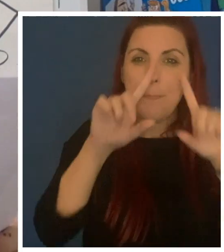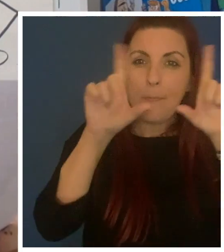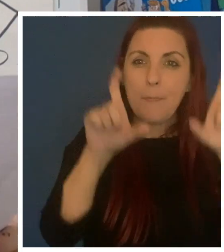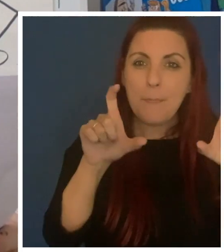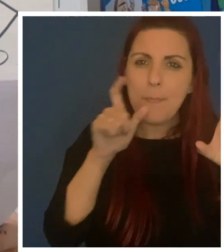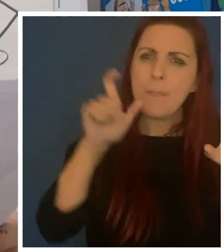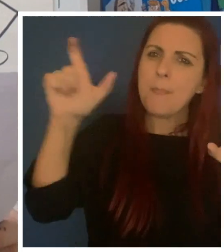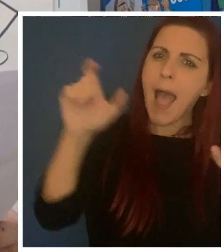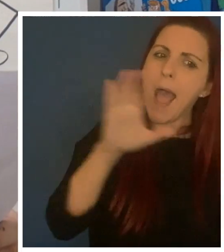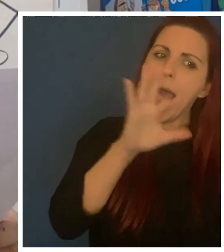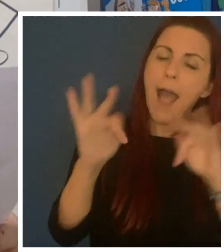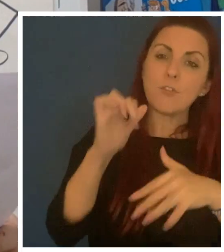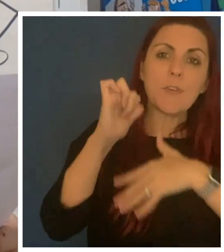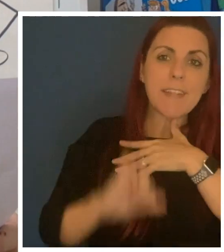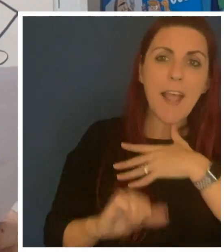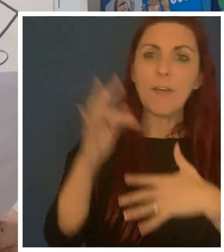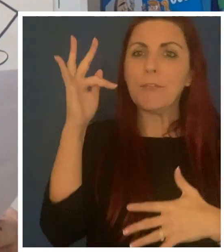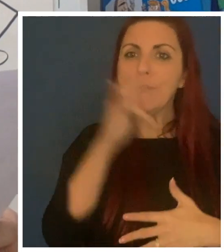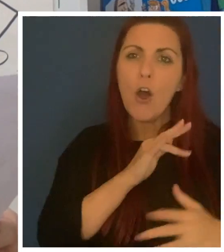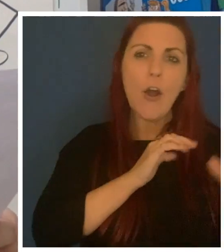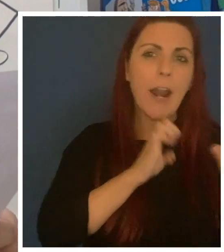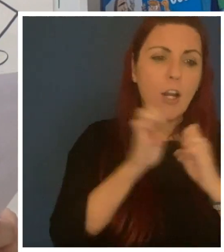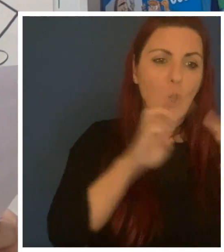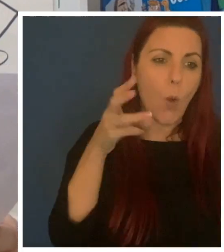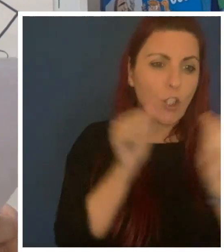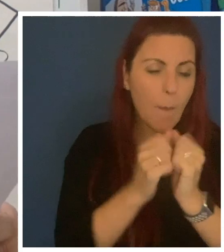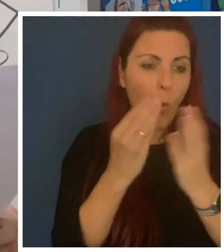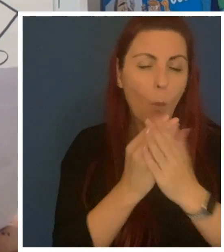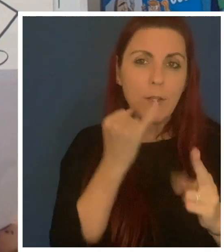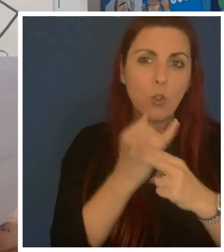after a day of fun energy workshops it school kids, Sparkie heads back to the